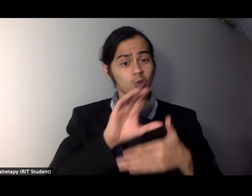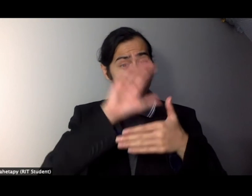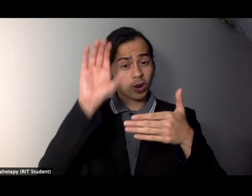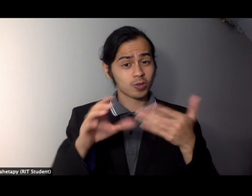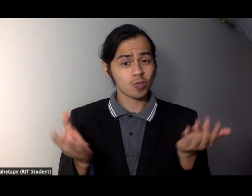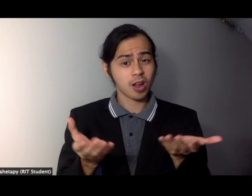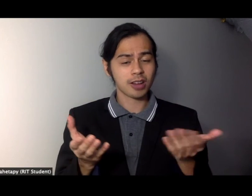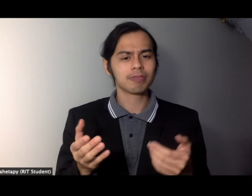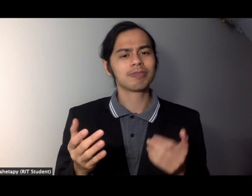The conclusion is that ...